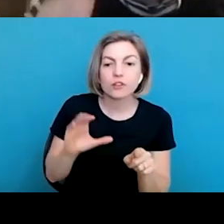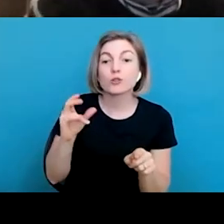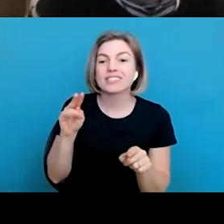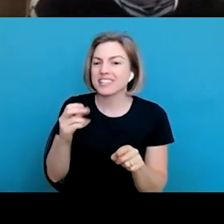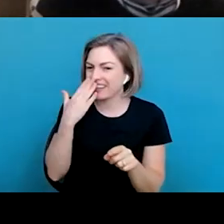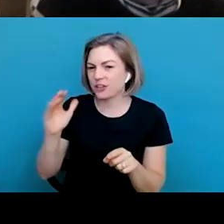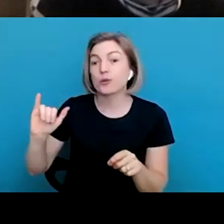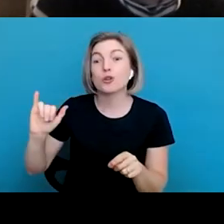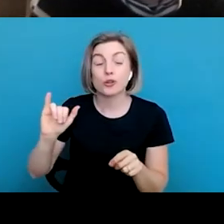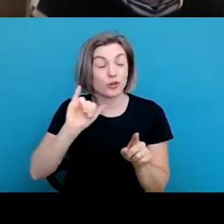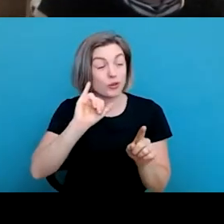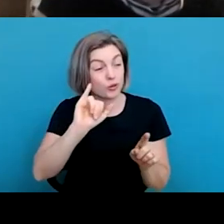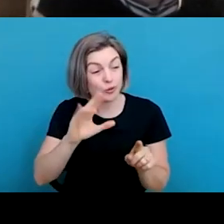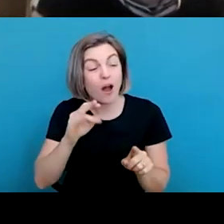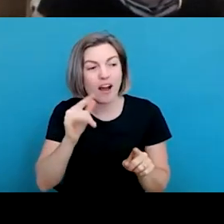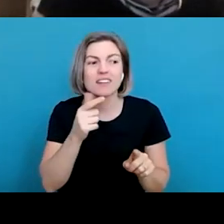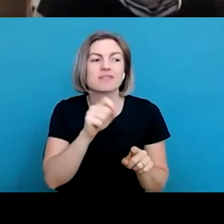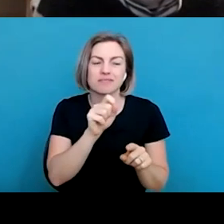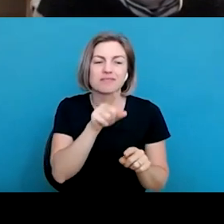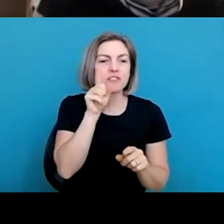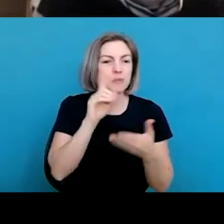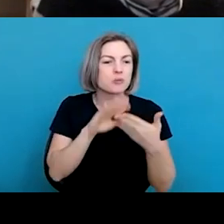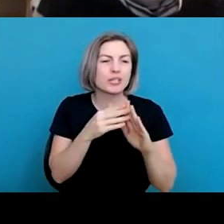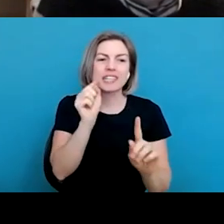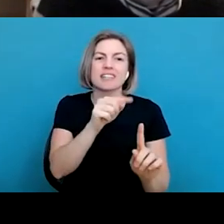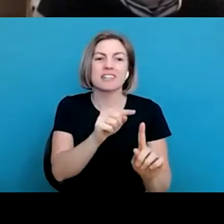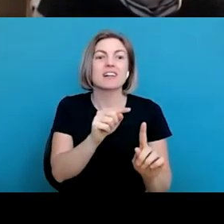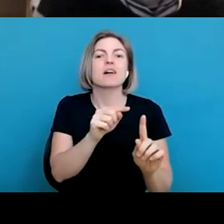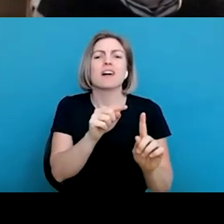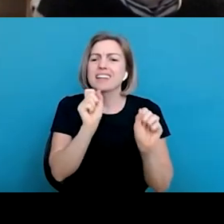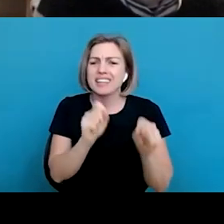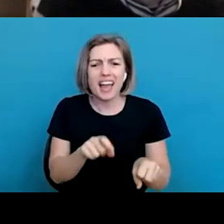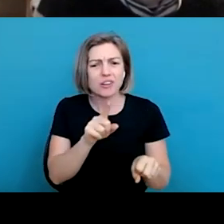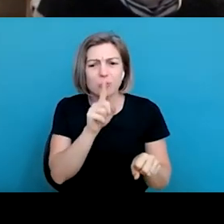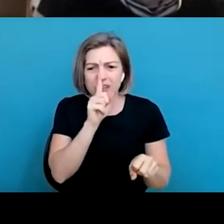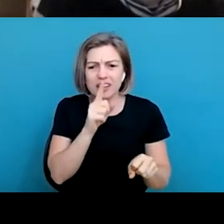I think the deaf community is a community that could be so well served within the space.